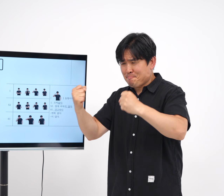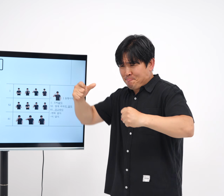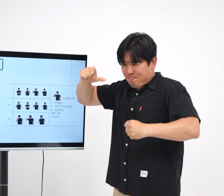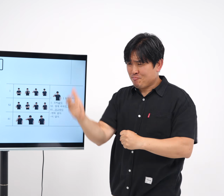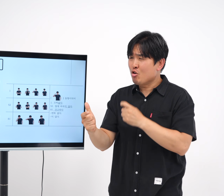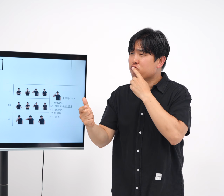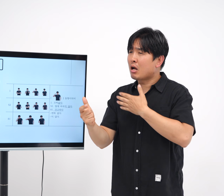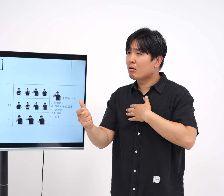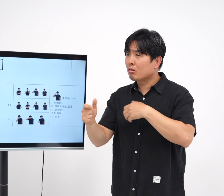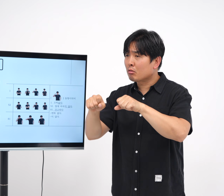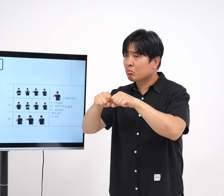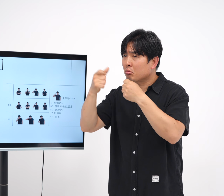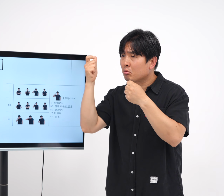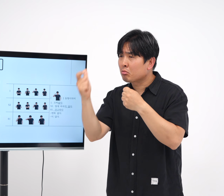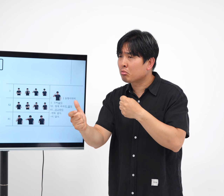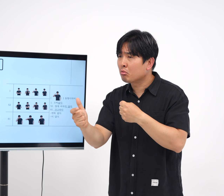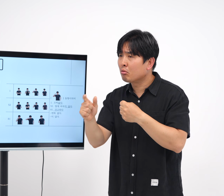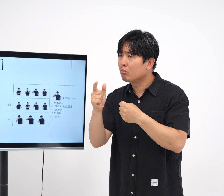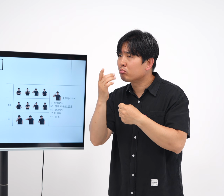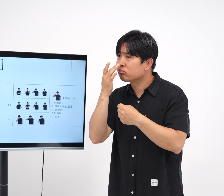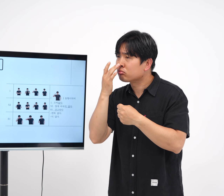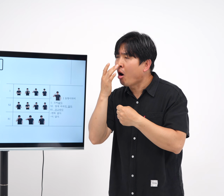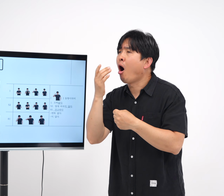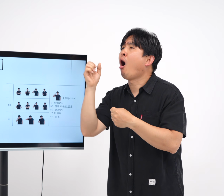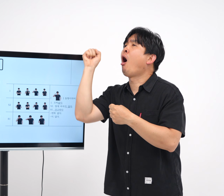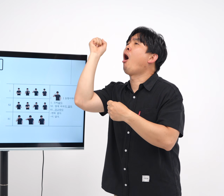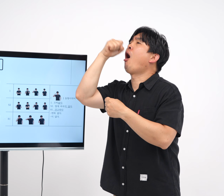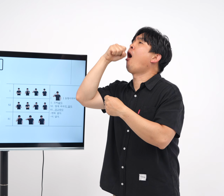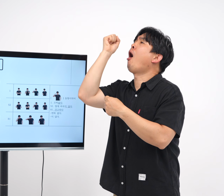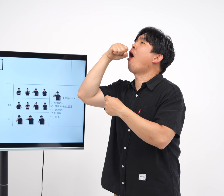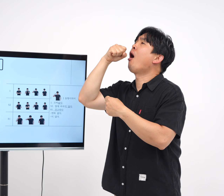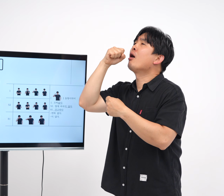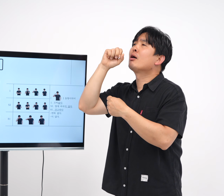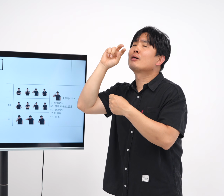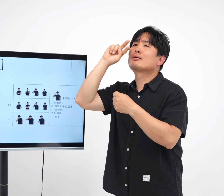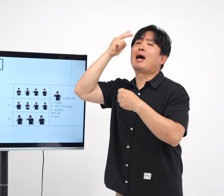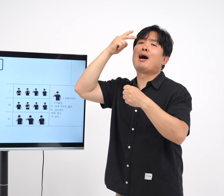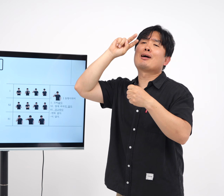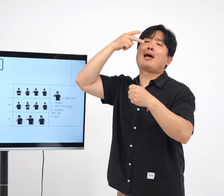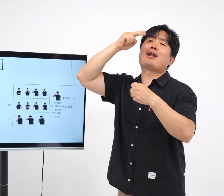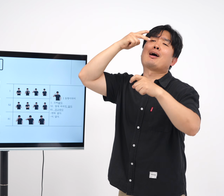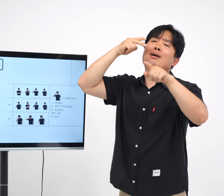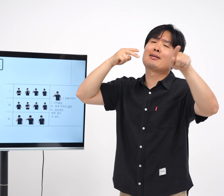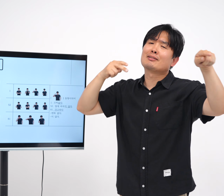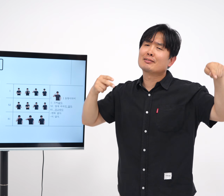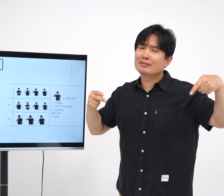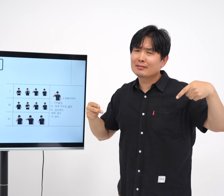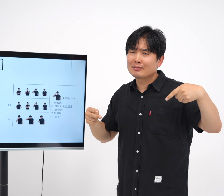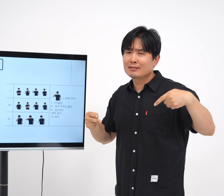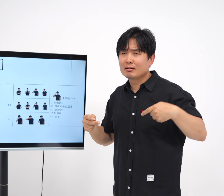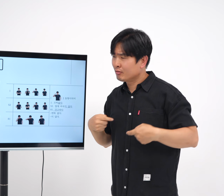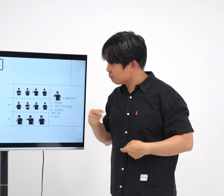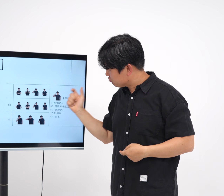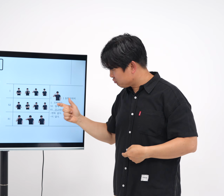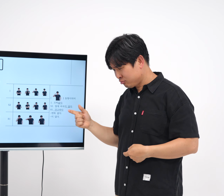“powerful,” but when they see it being used as “unstoppable,” they mistakenly think, “Ah, it’s a new sign language.”